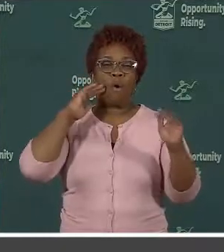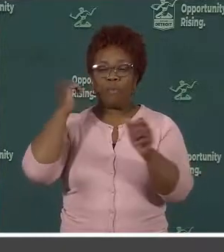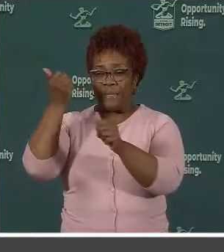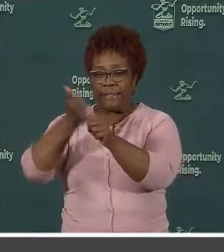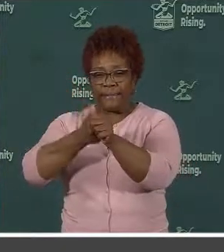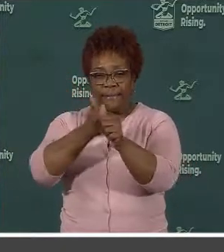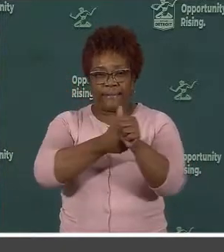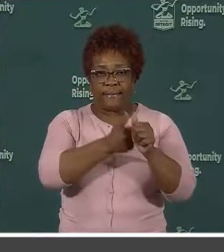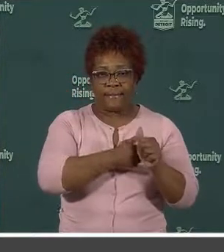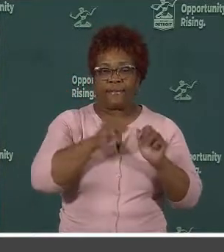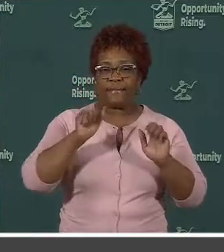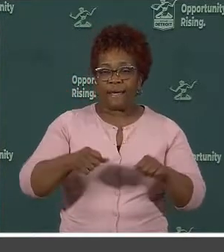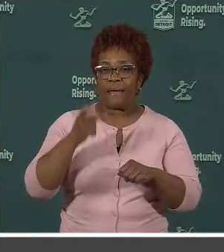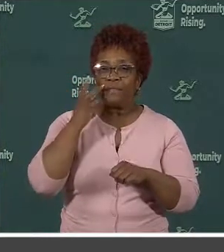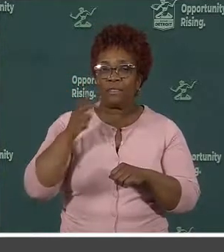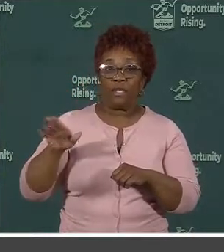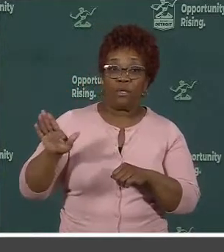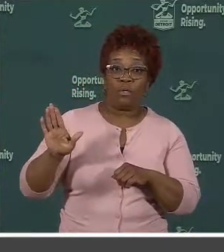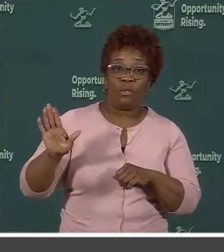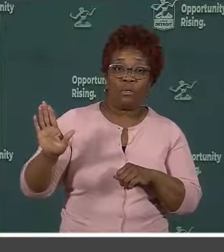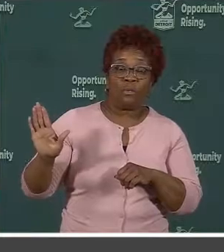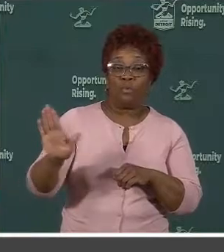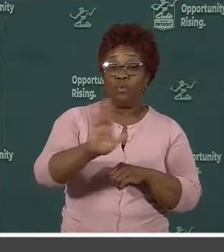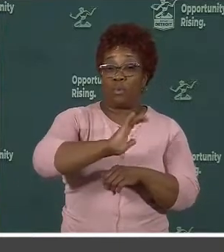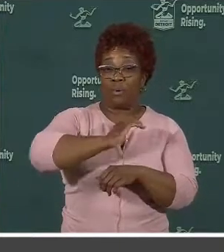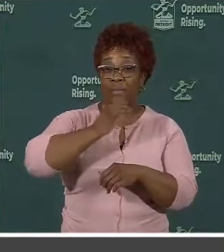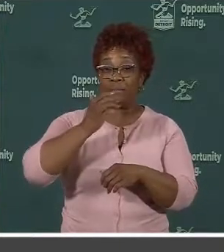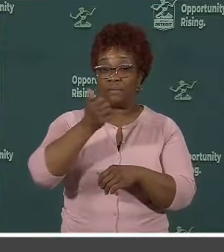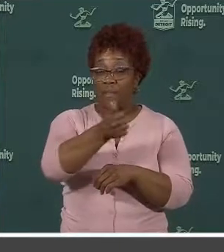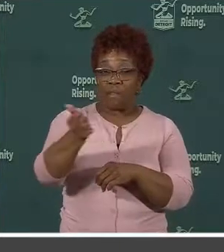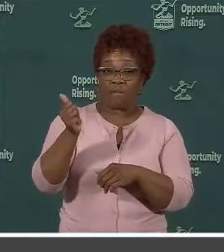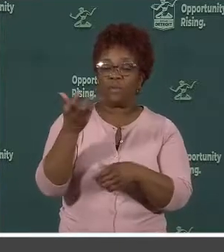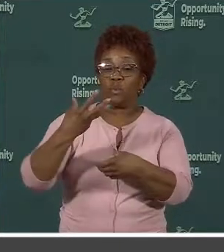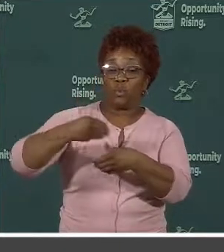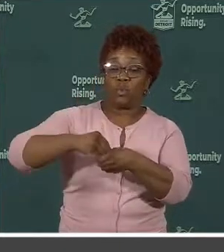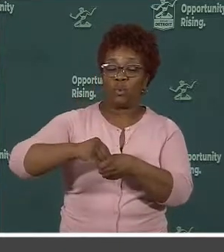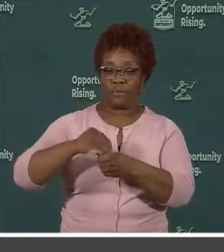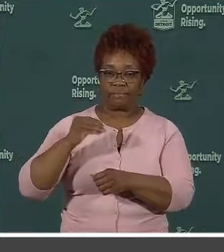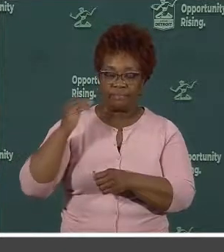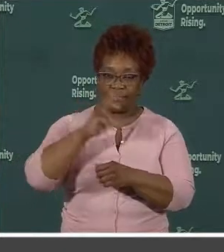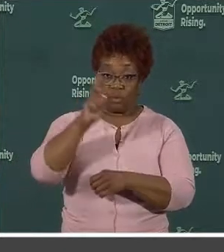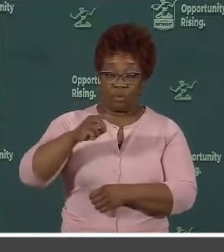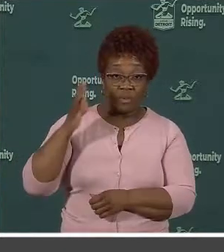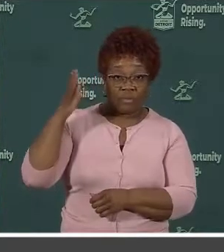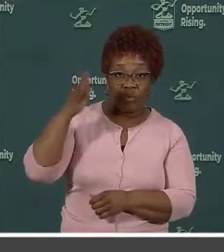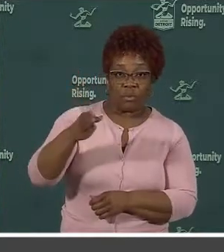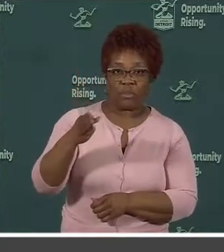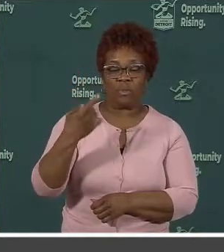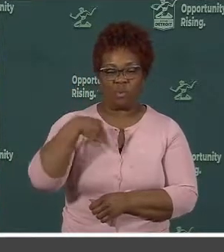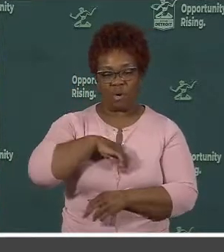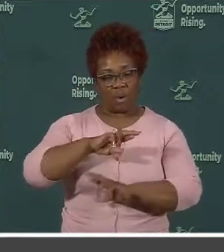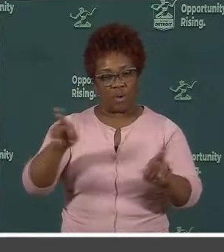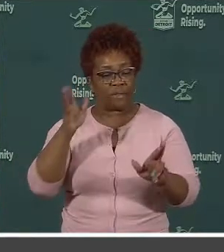FUTURE OF DETROIT IF NOT WE STAND READY TO HEAR YOUR PERSPECTIVES AND PIVOT TO DELIVER THE RESOURCES AND